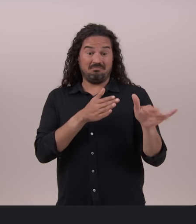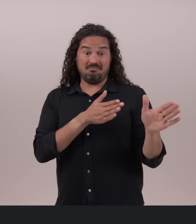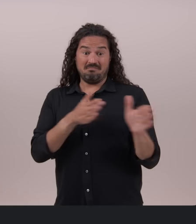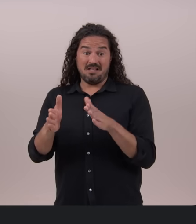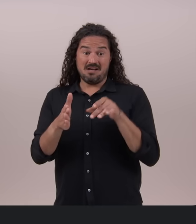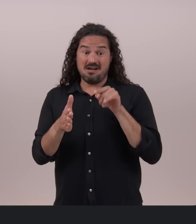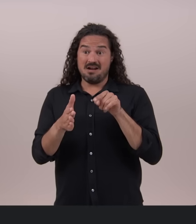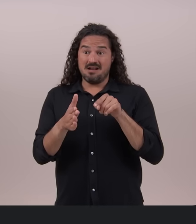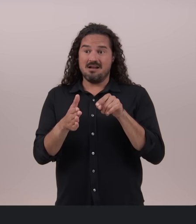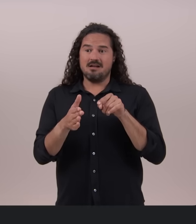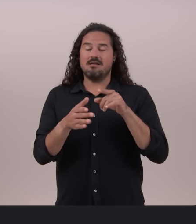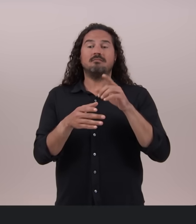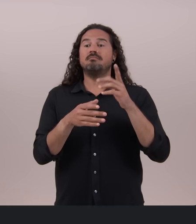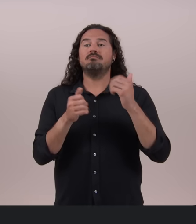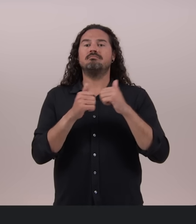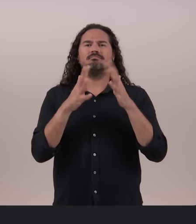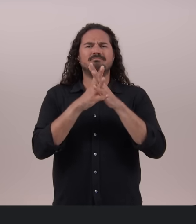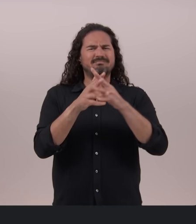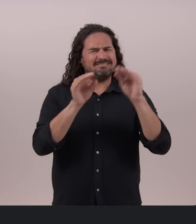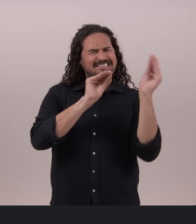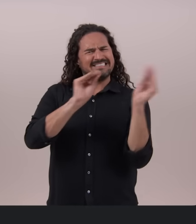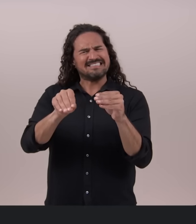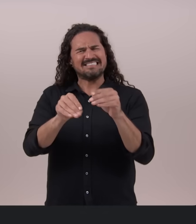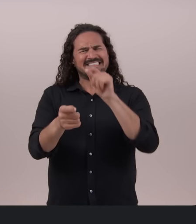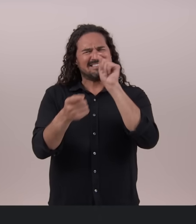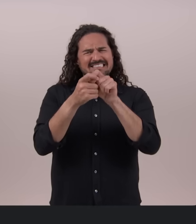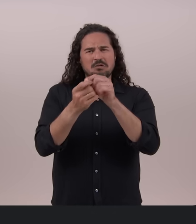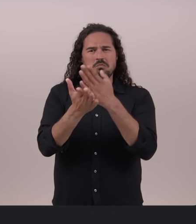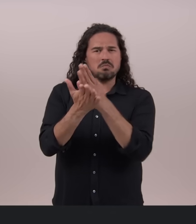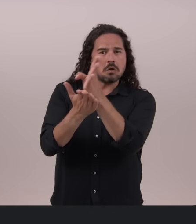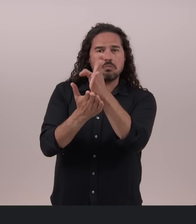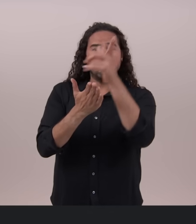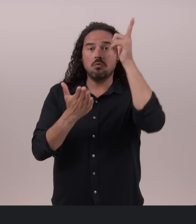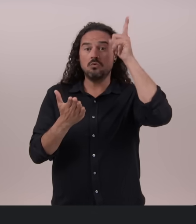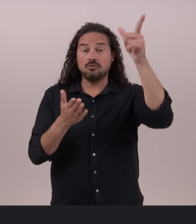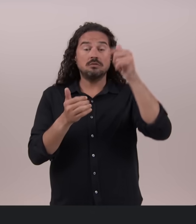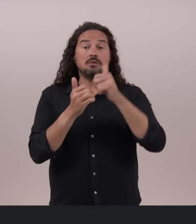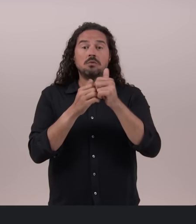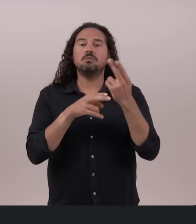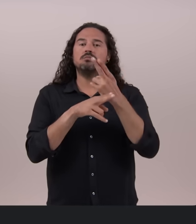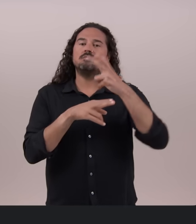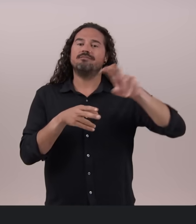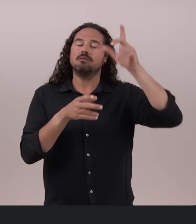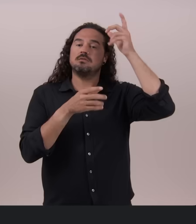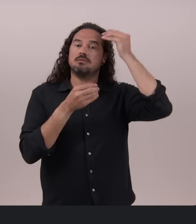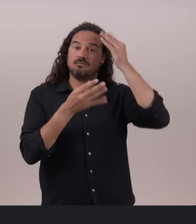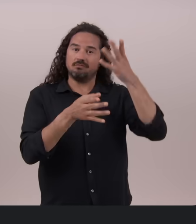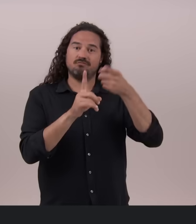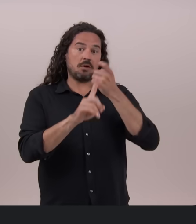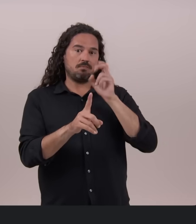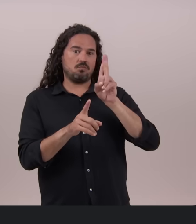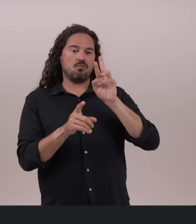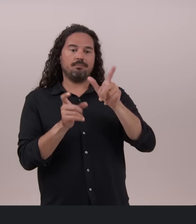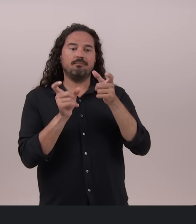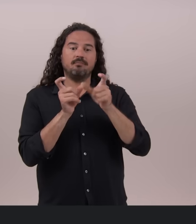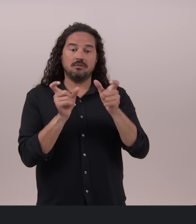the exact routing logic that uses the trip data from that URL it parsed, so if I go back to that device